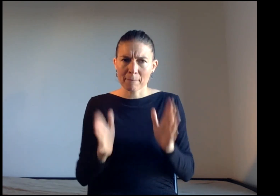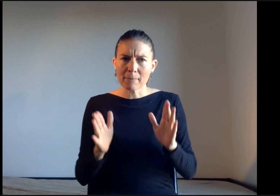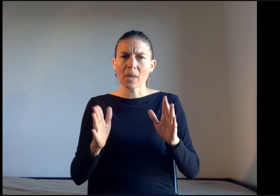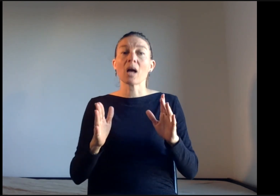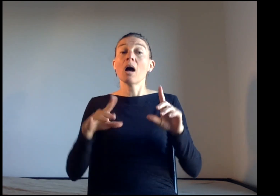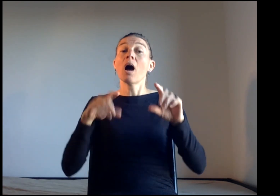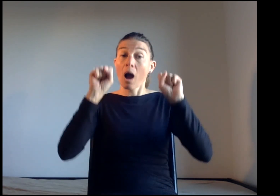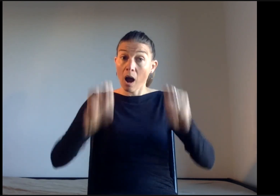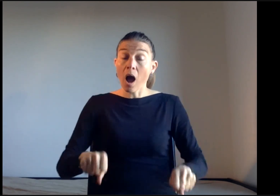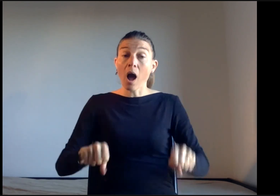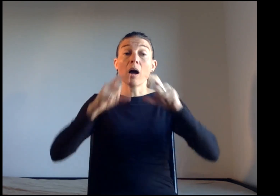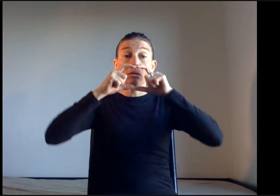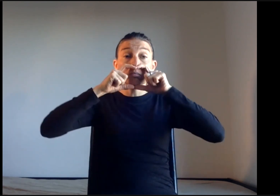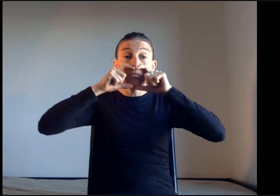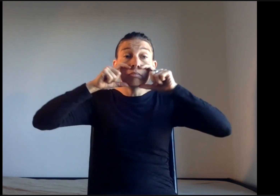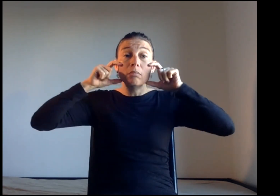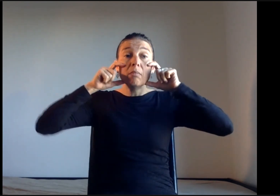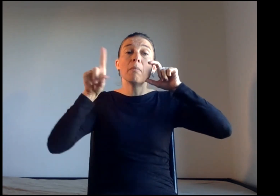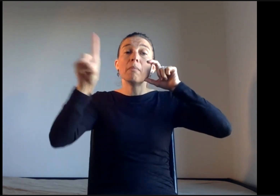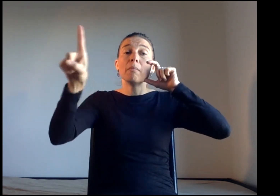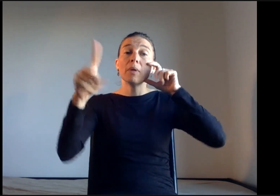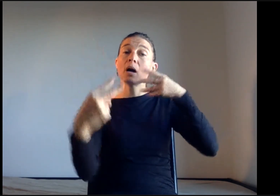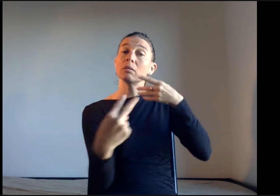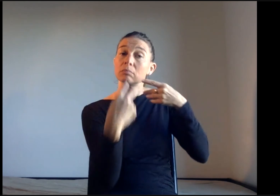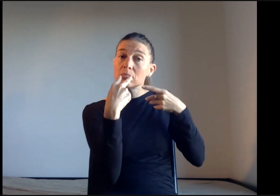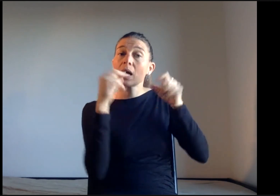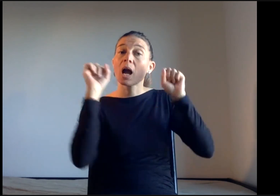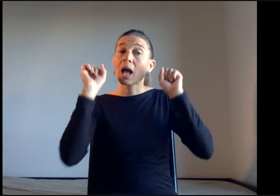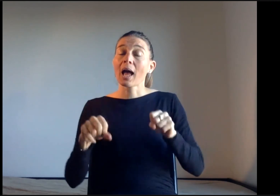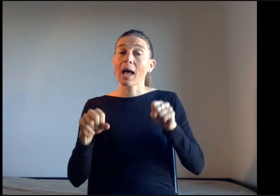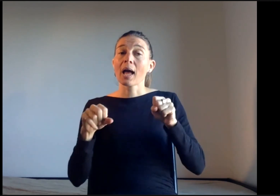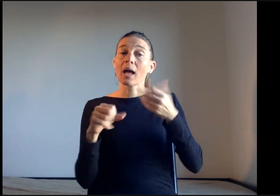through the to the lips that we are able to lop read.